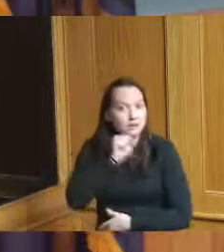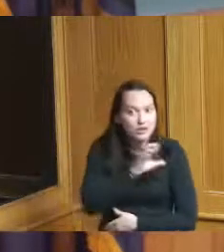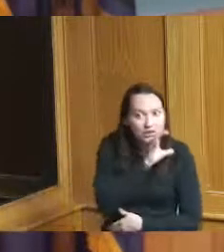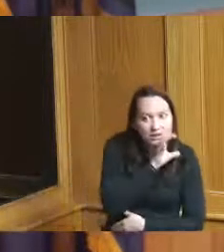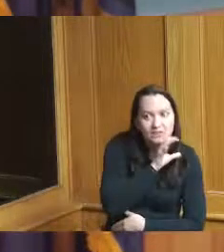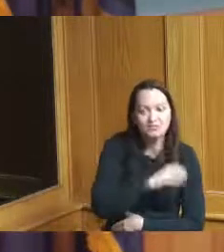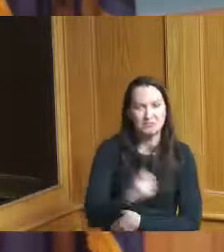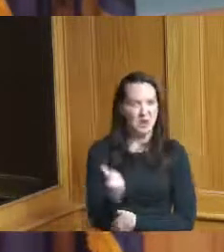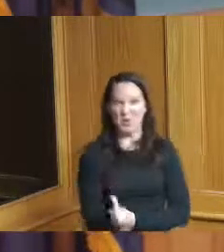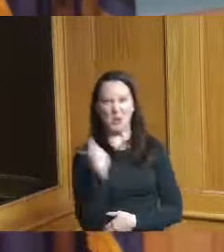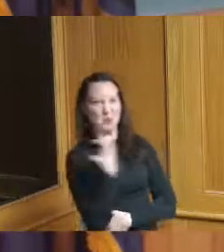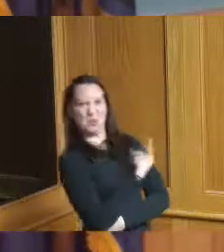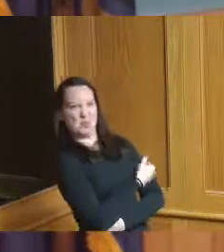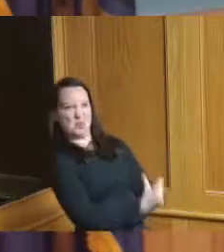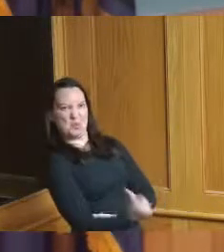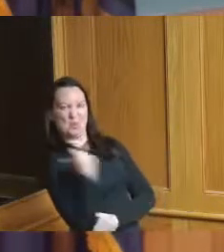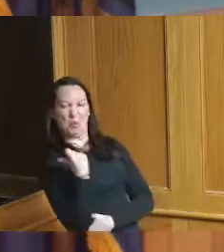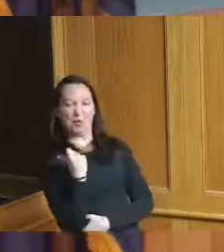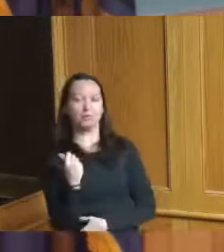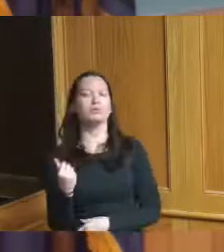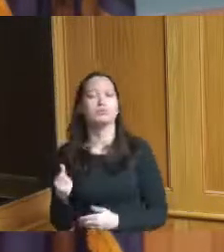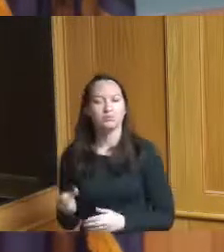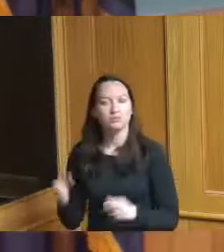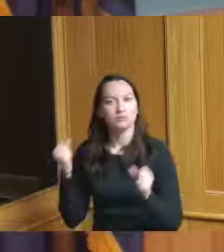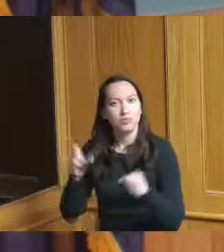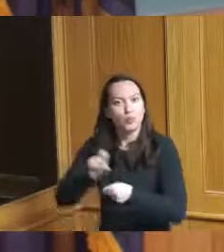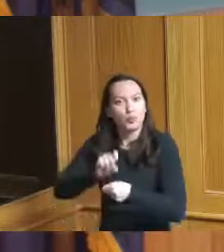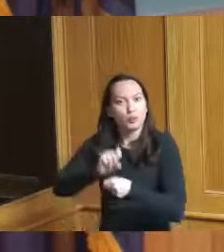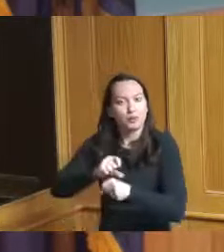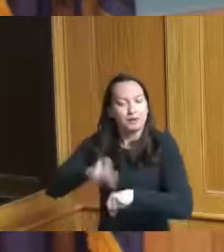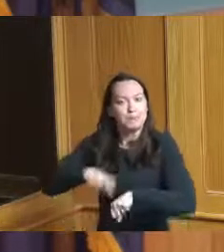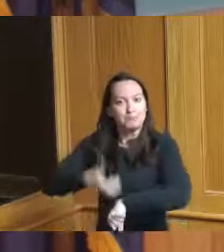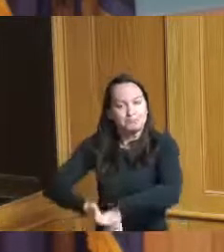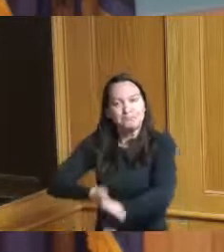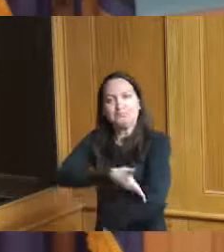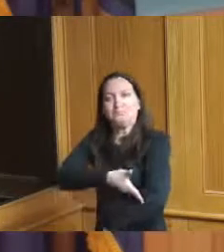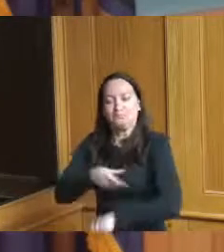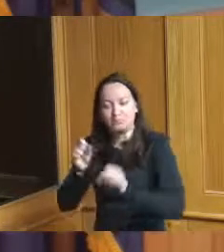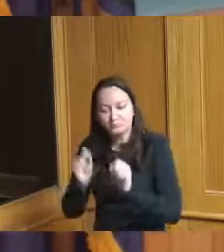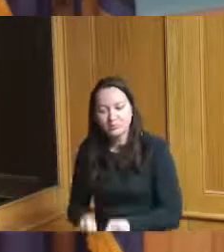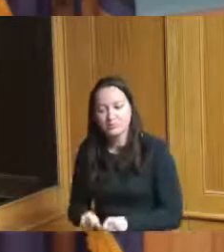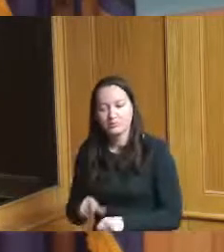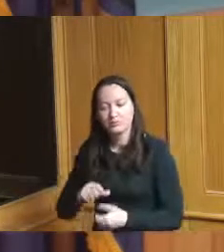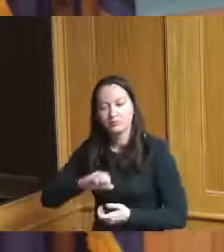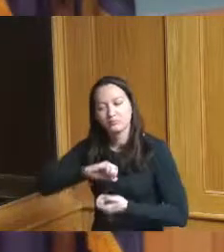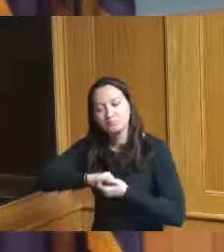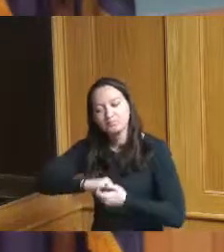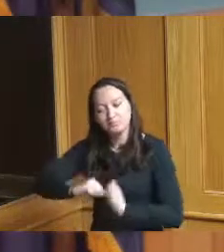taking the shot so we have a lot of work to do and that's why we got all work together so thank you